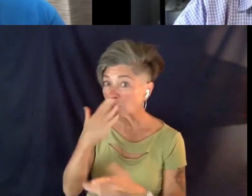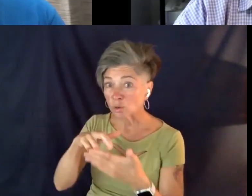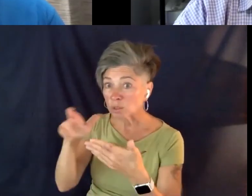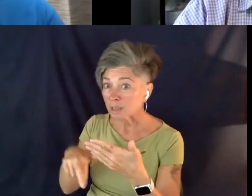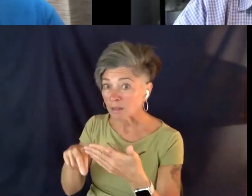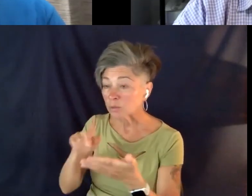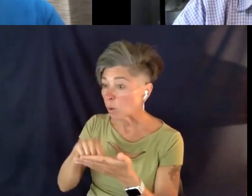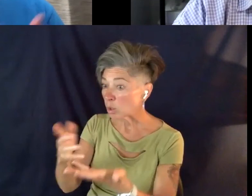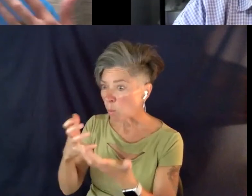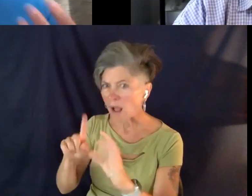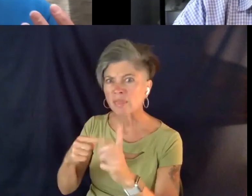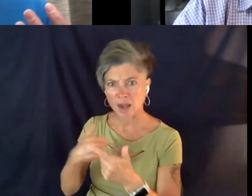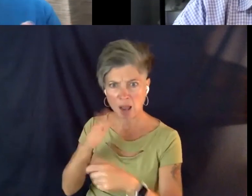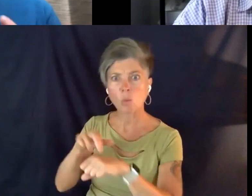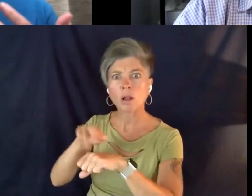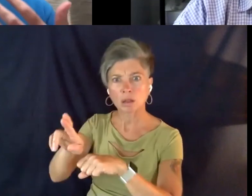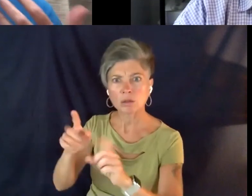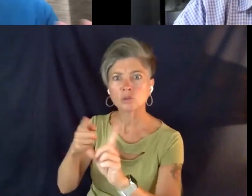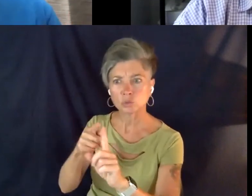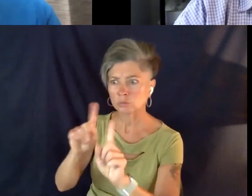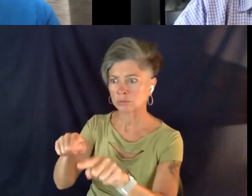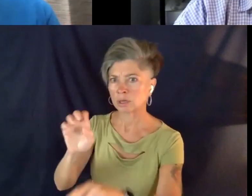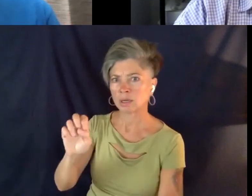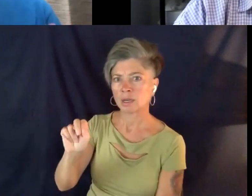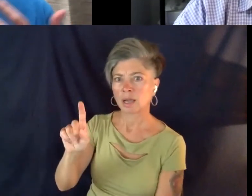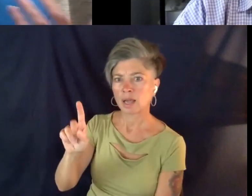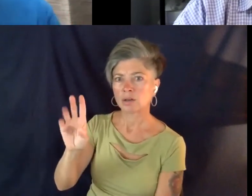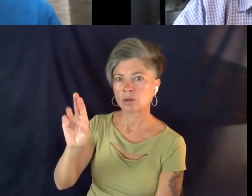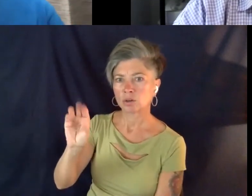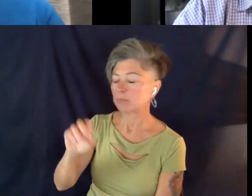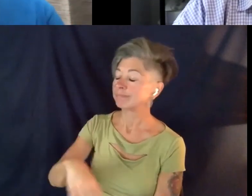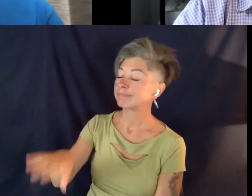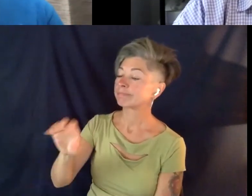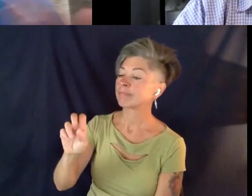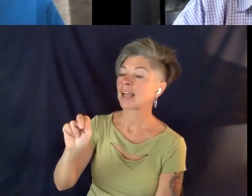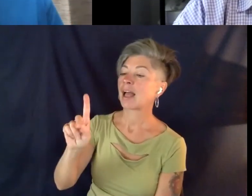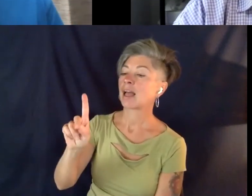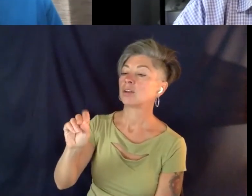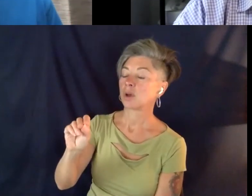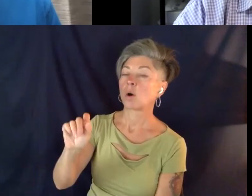because you know, sometimes having a second set of eyes on what those goals look like makes a lot of sense.